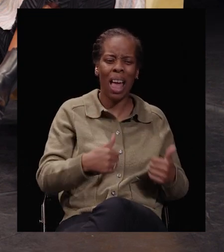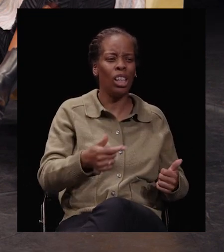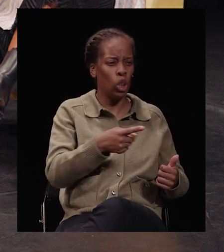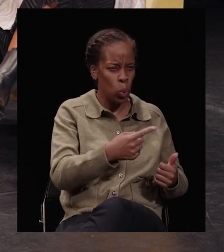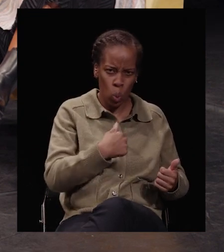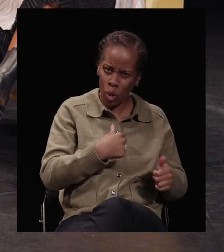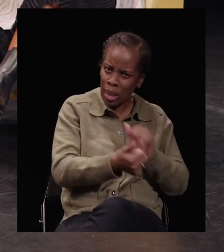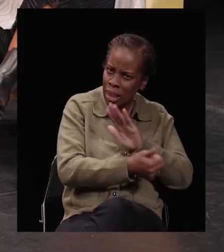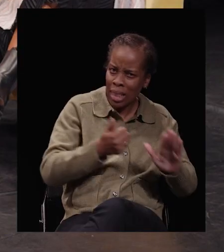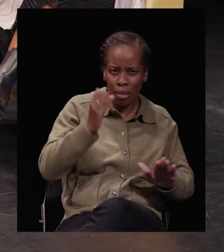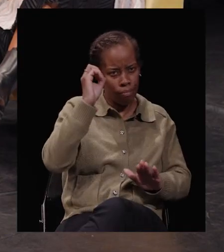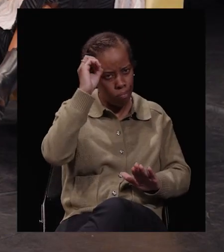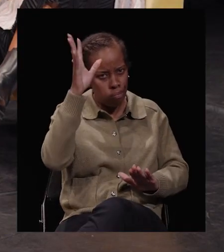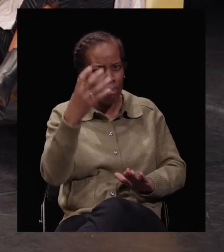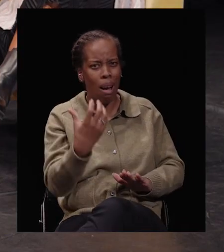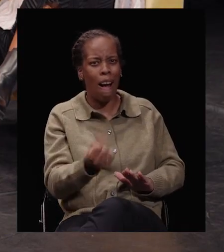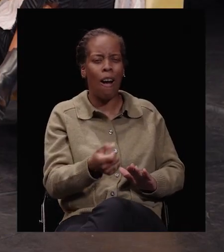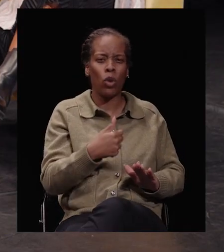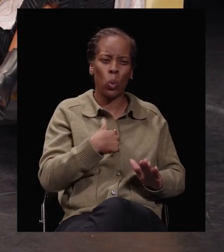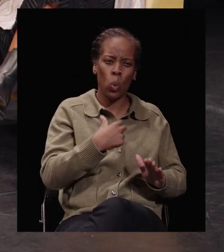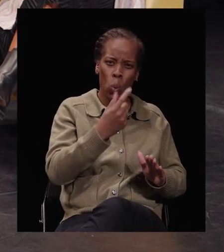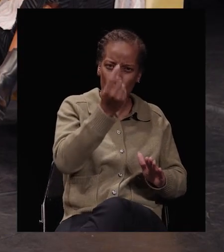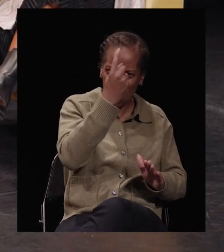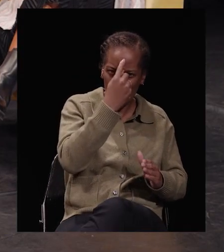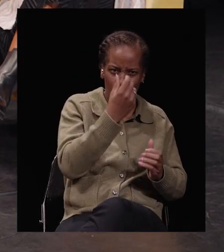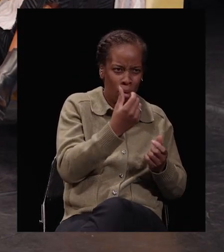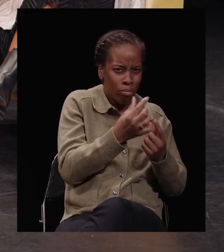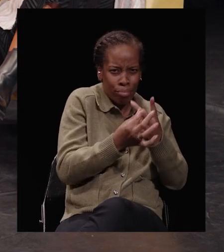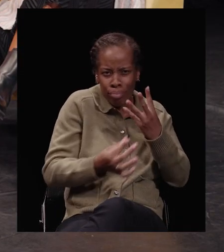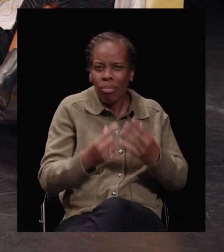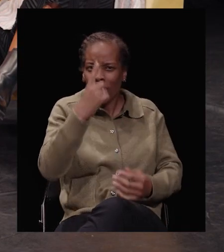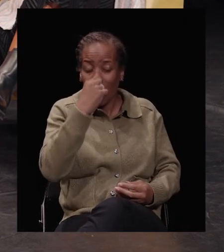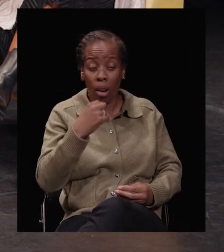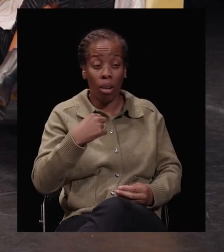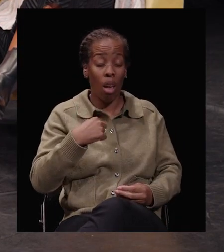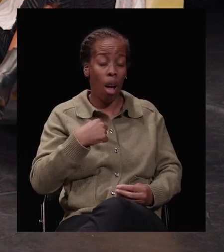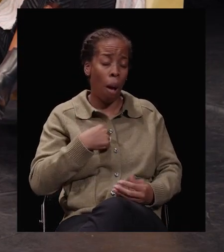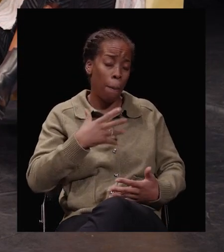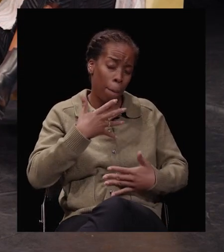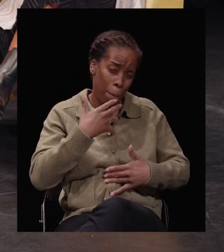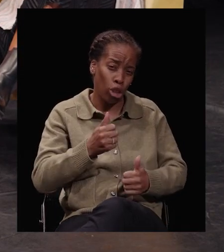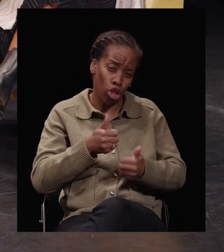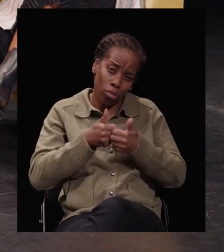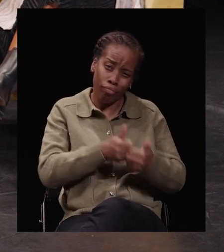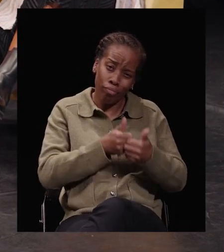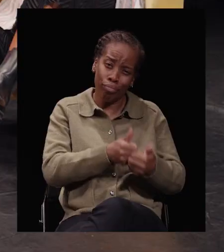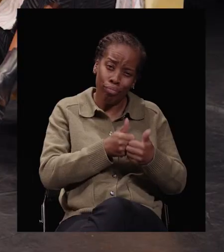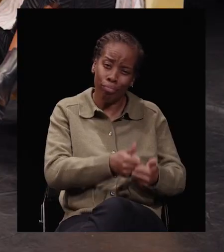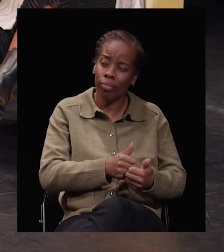And doing that through dance, I felt very passionate about. As you were talking, I was flicking through